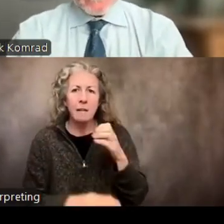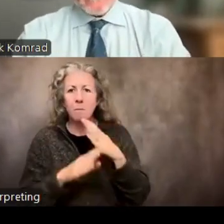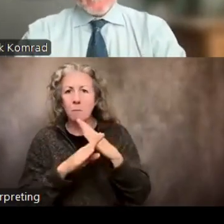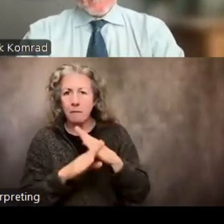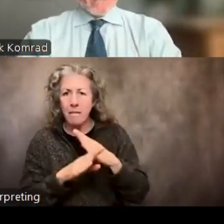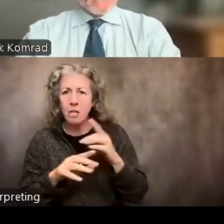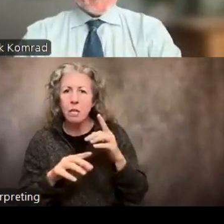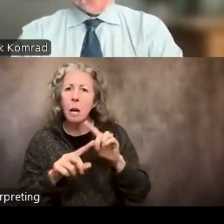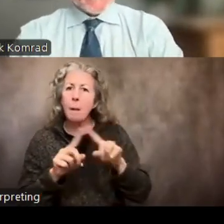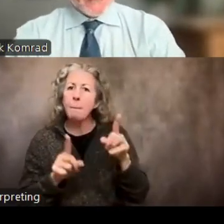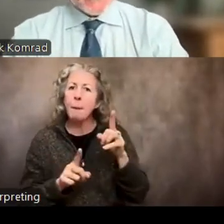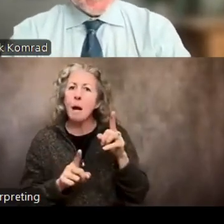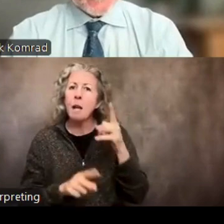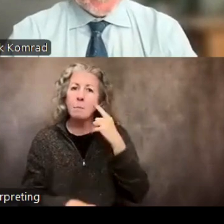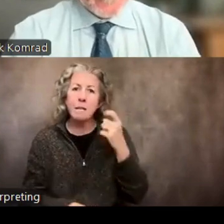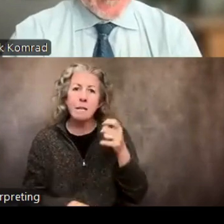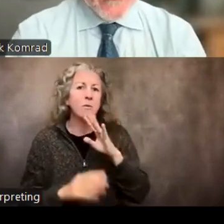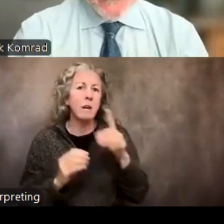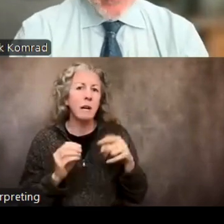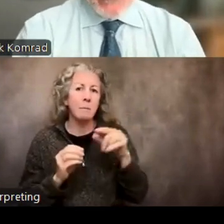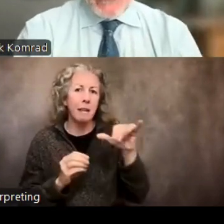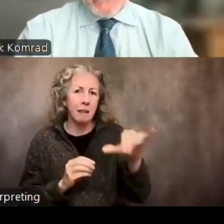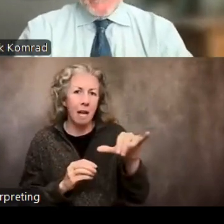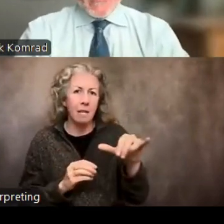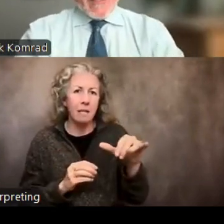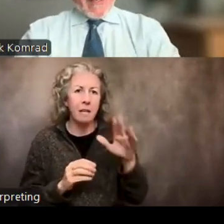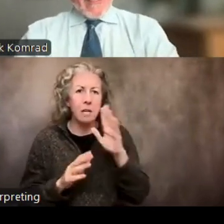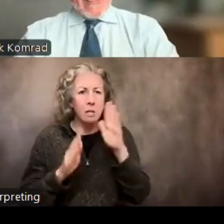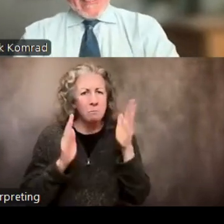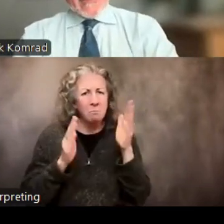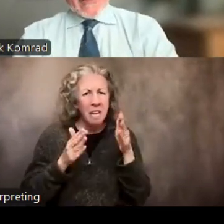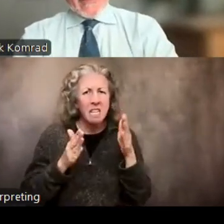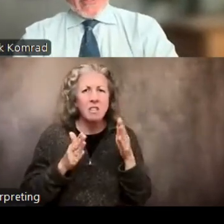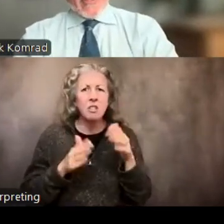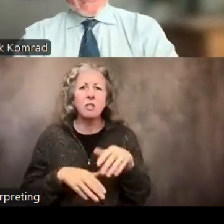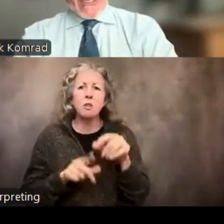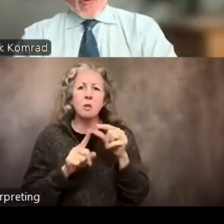a few moments of attention to this word, as Lewis Carroll